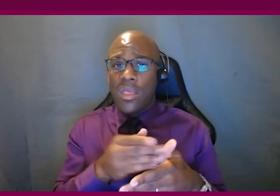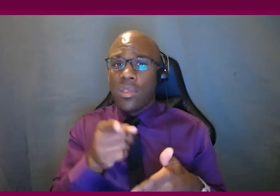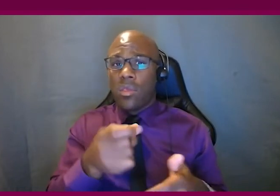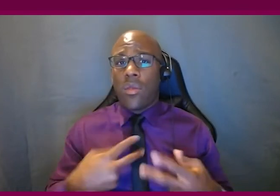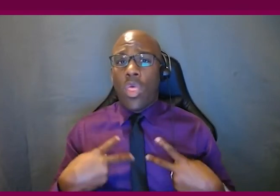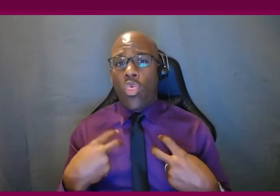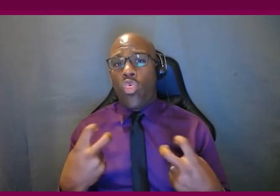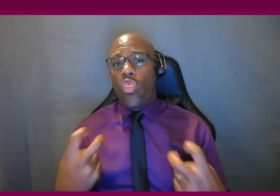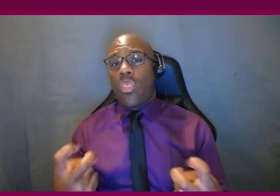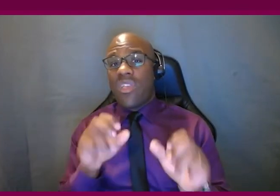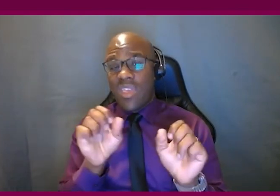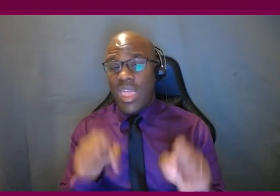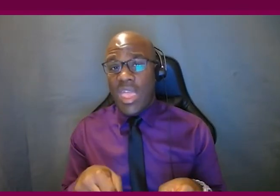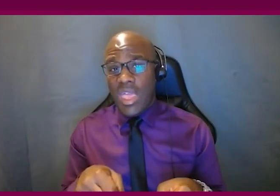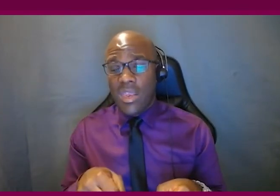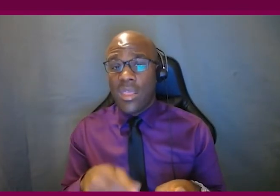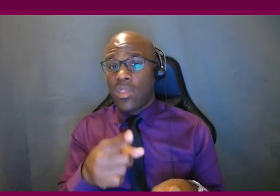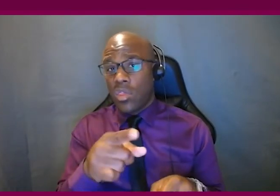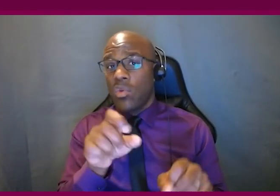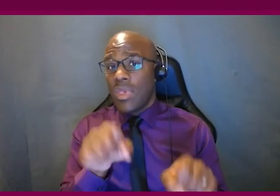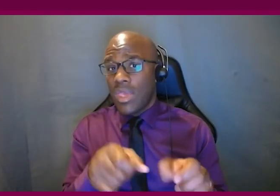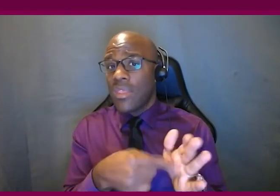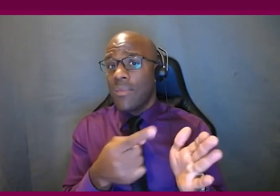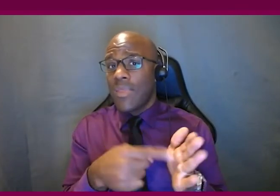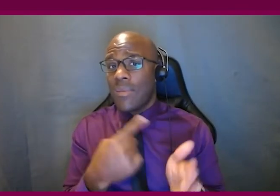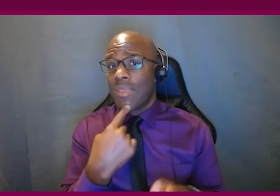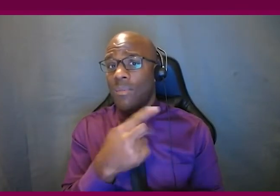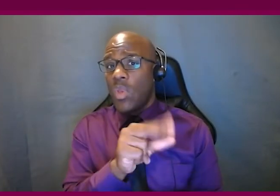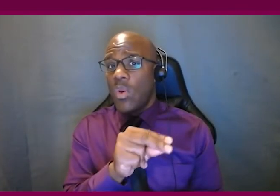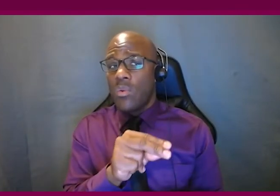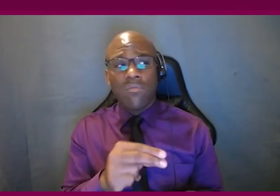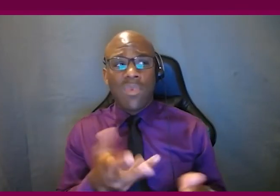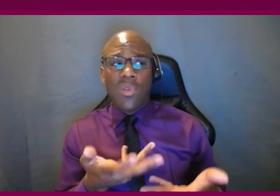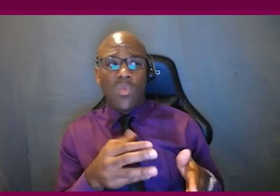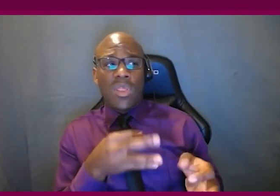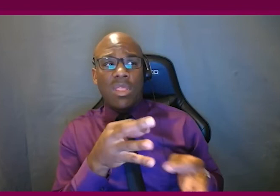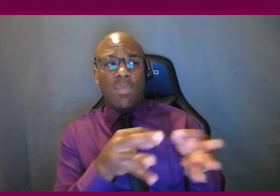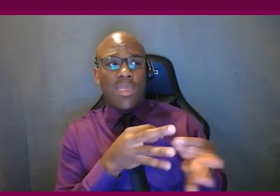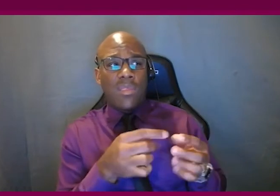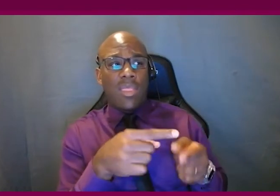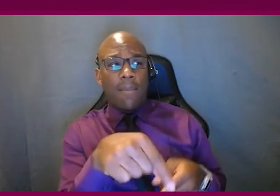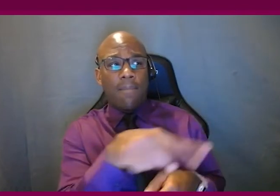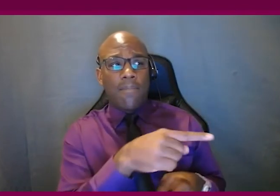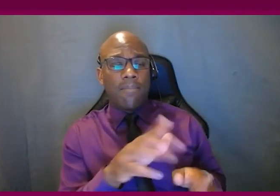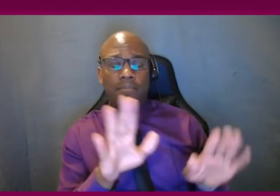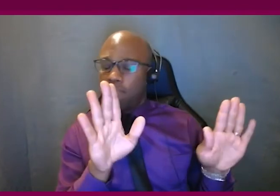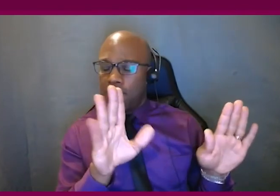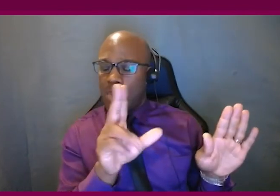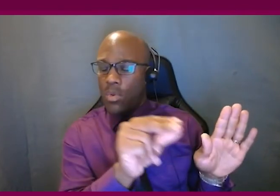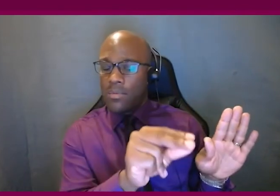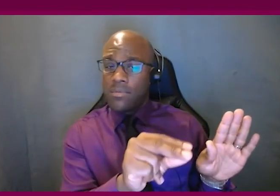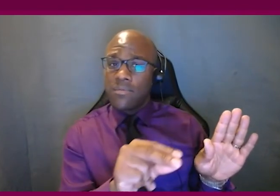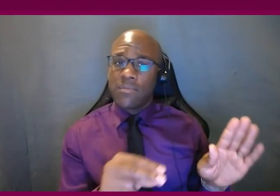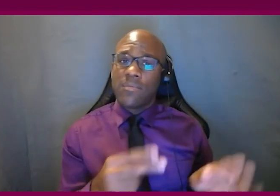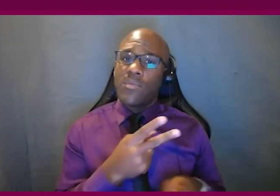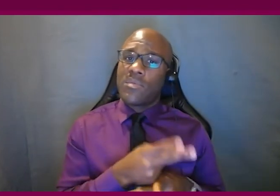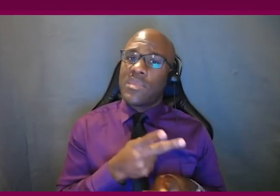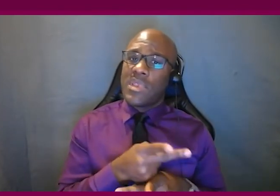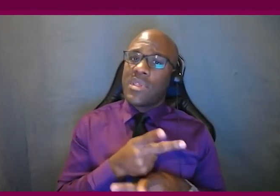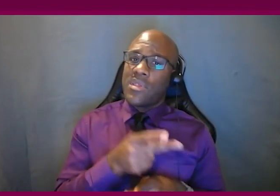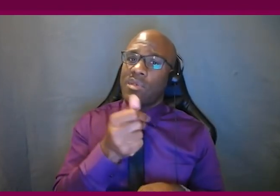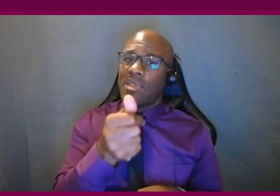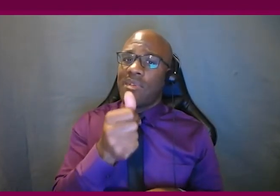Find out what your strengths are and try to just hone in on those and find your lane.